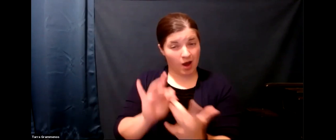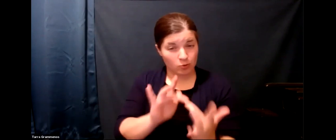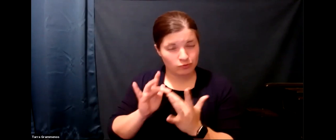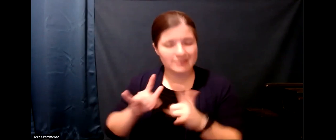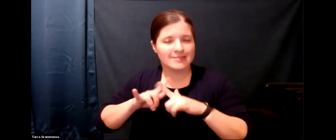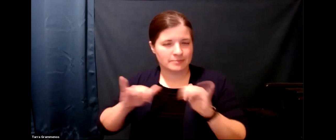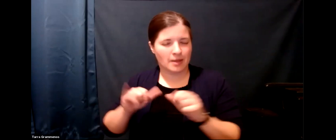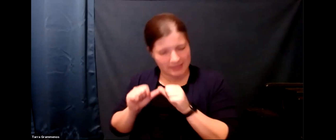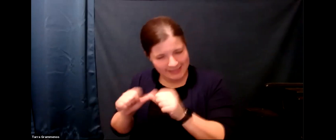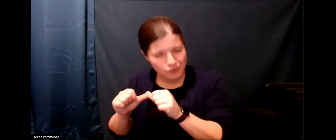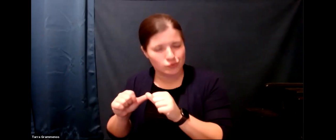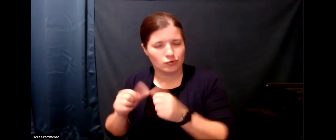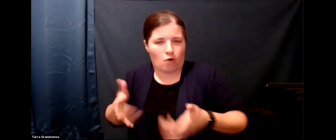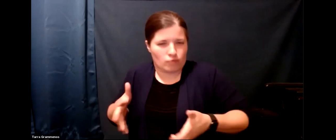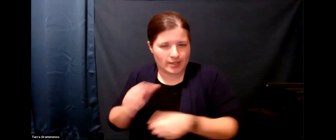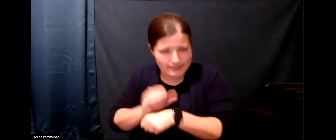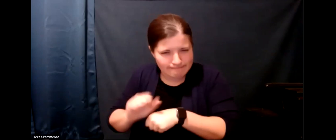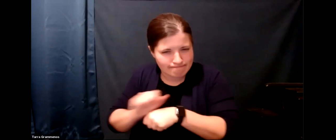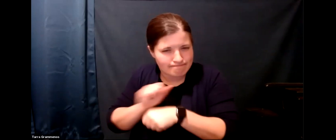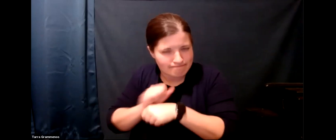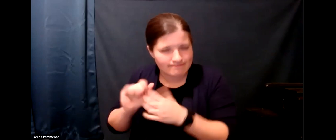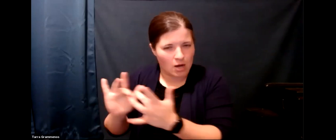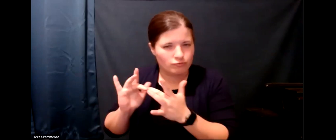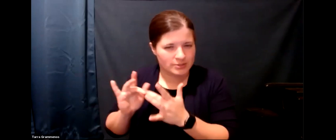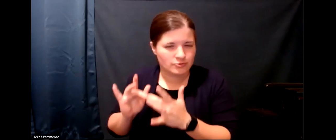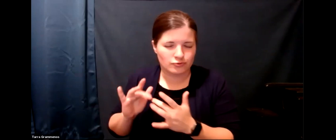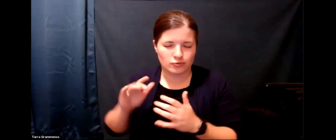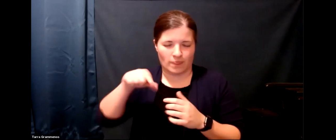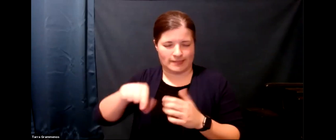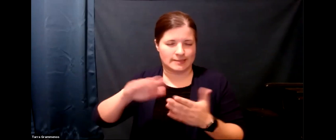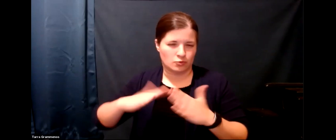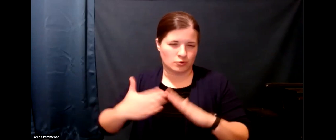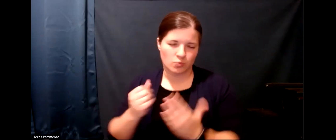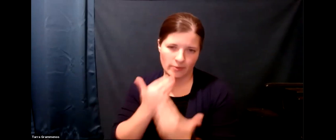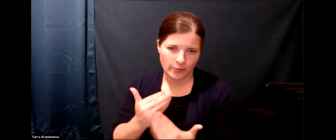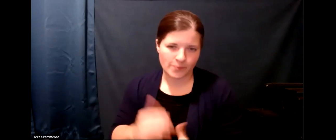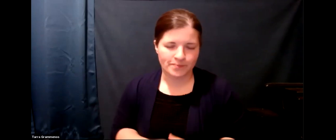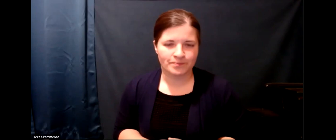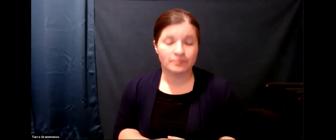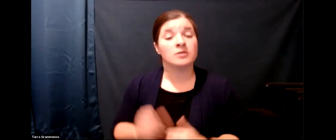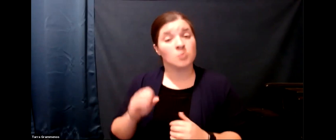that we're trying to do with the community. So Michael has gone through the application with you,